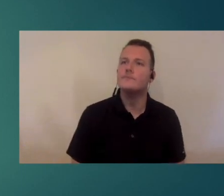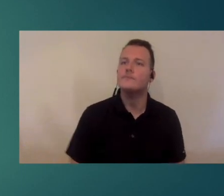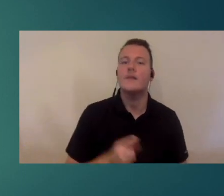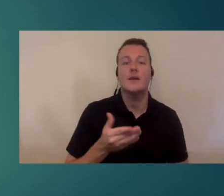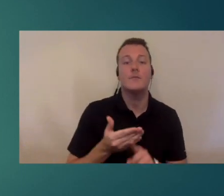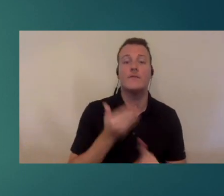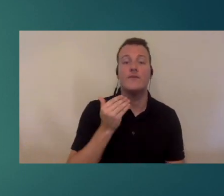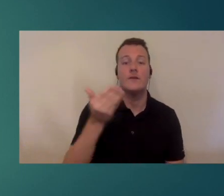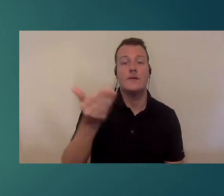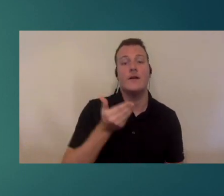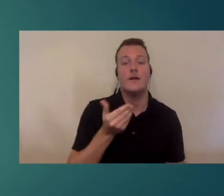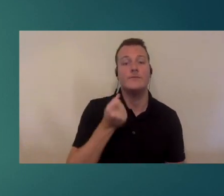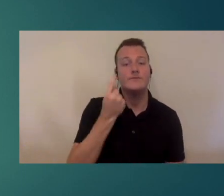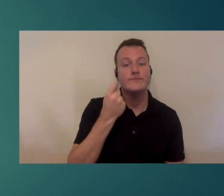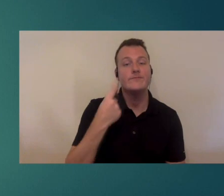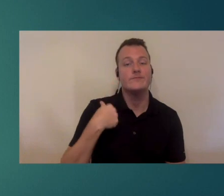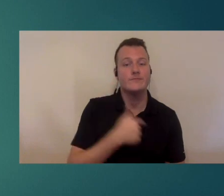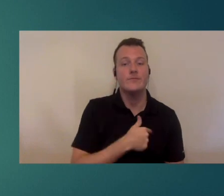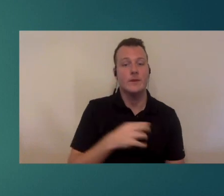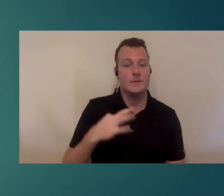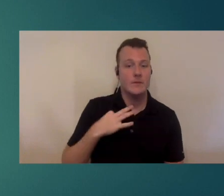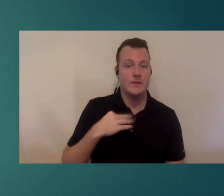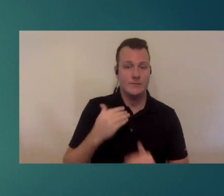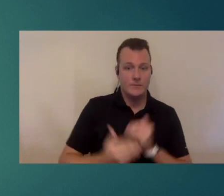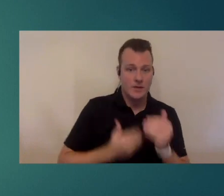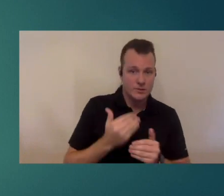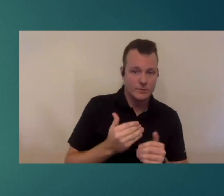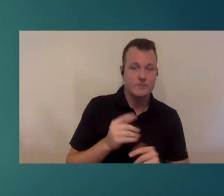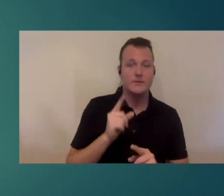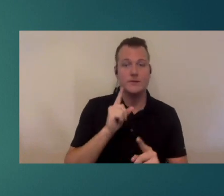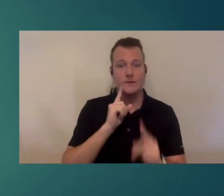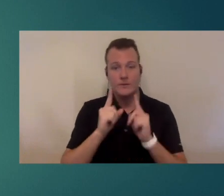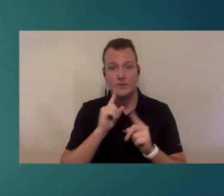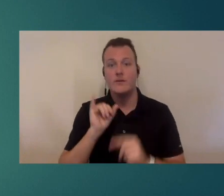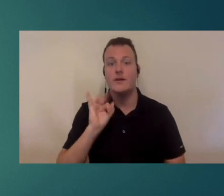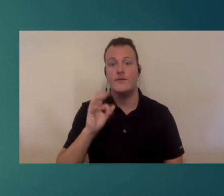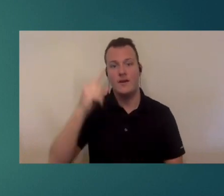anyone? So we have an application process in an interview, but if I think you're